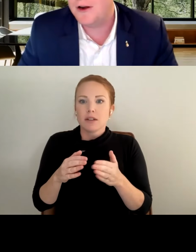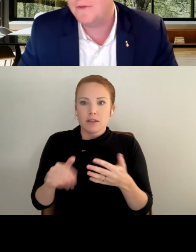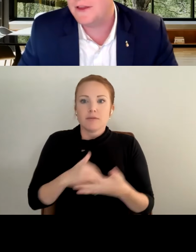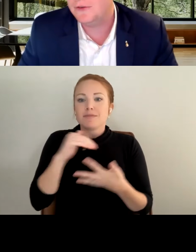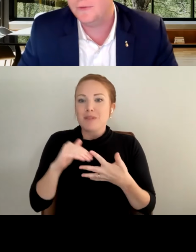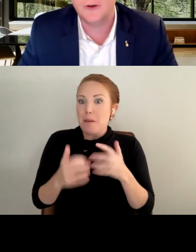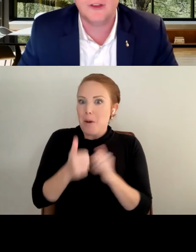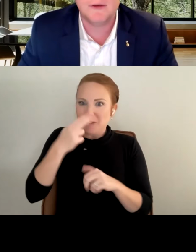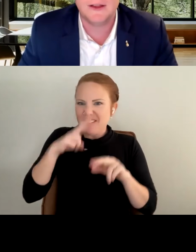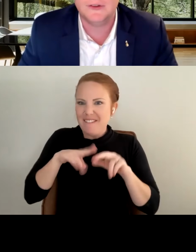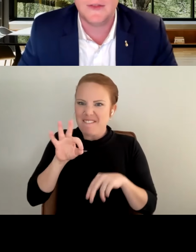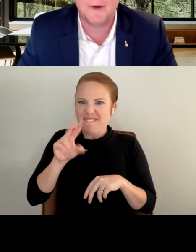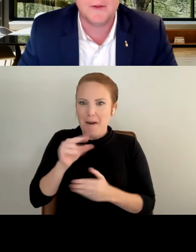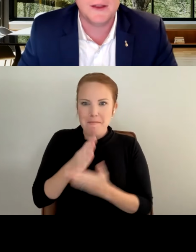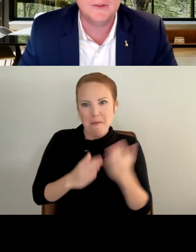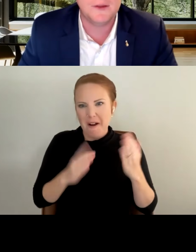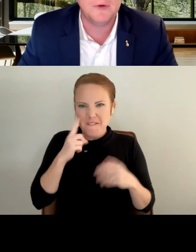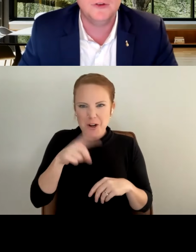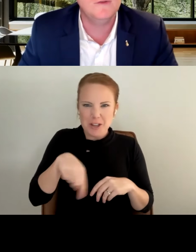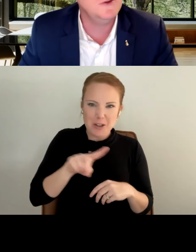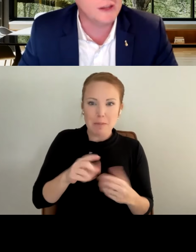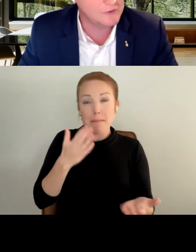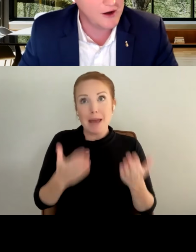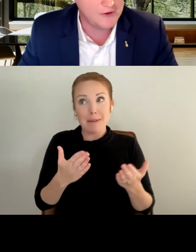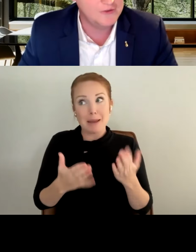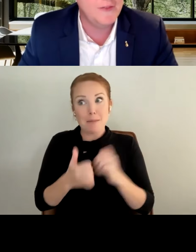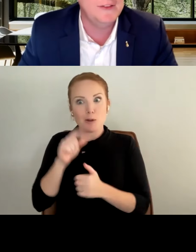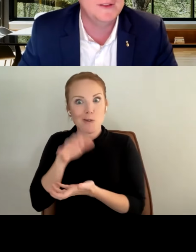part of this, for some of us, and the part that is the most confusing for others, and that's